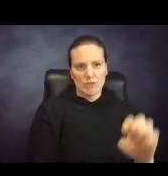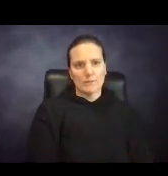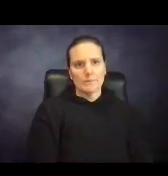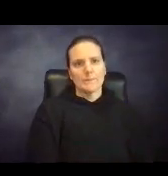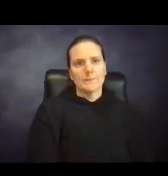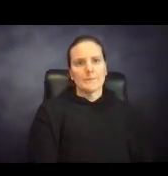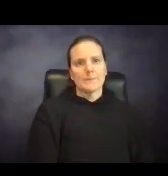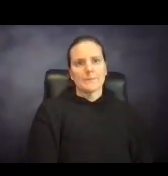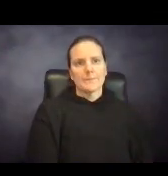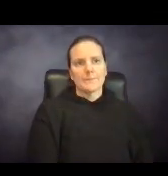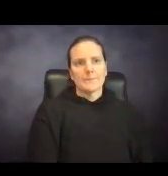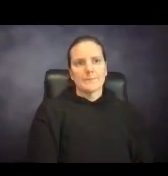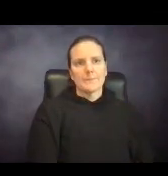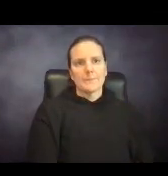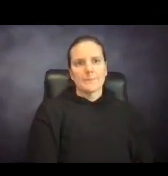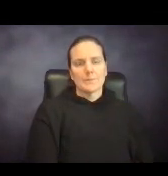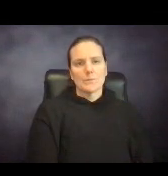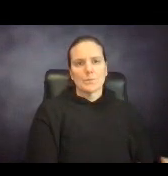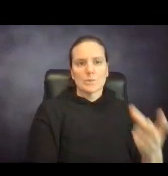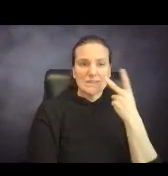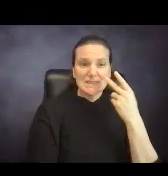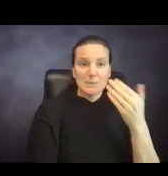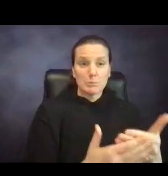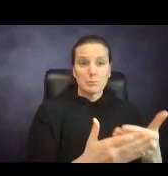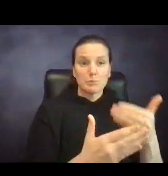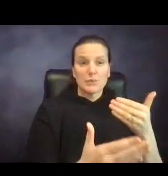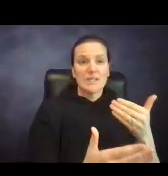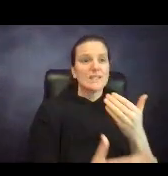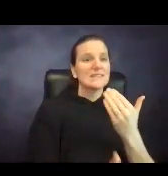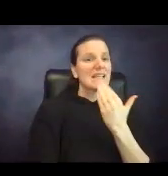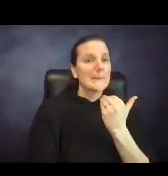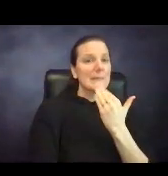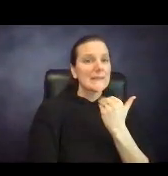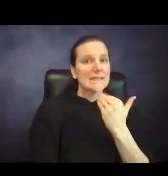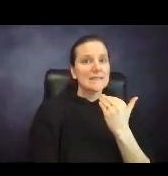The, we also see an uptick in pre-diabetes. And so estrogen regulates glucose metabolism